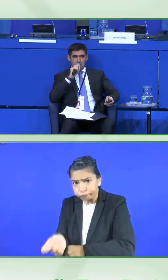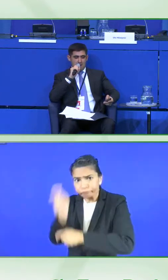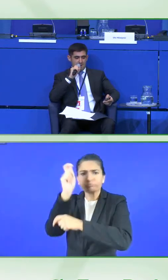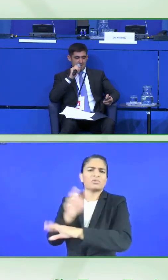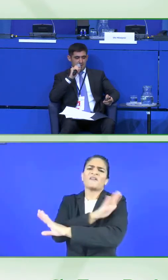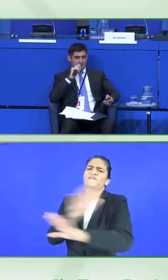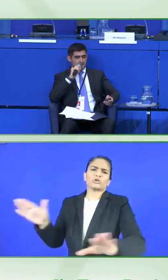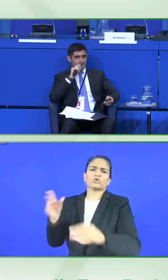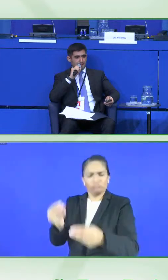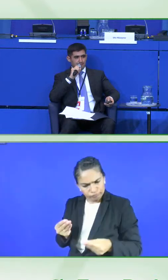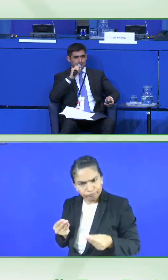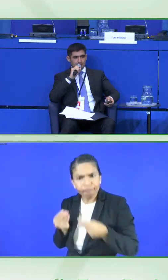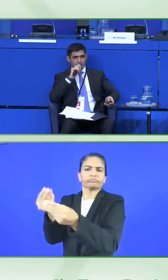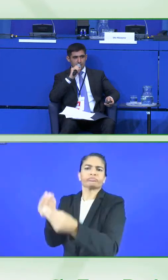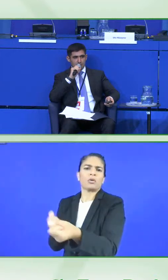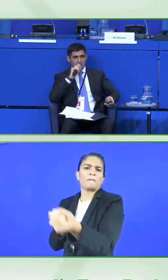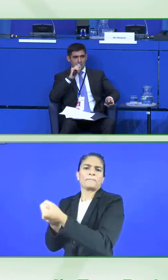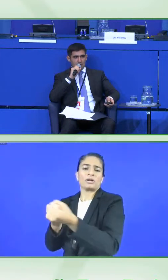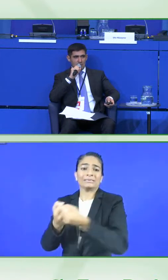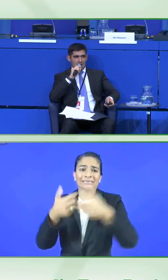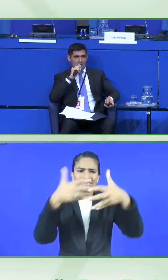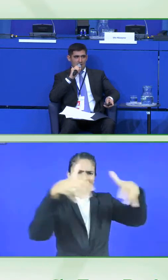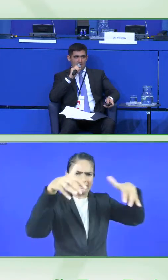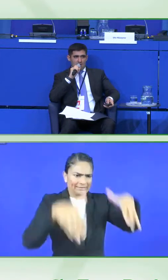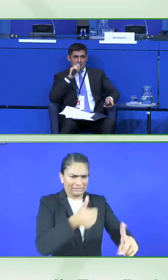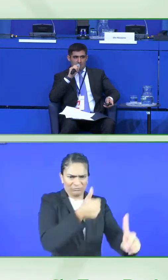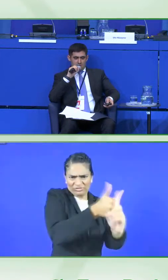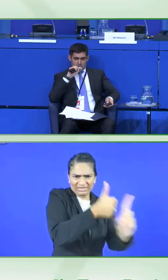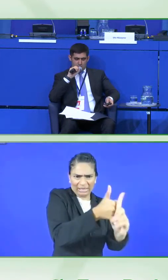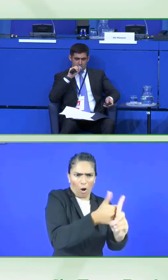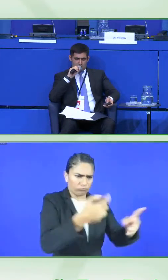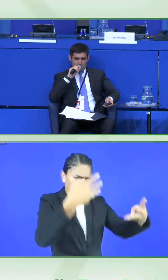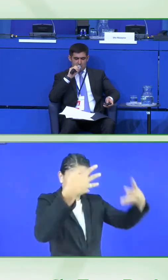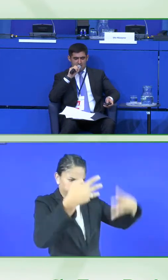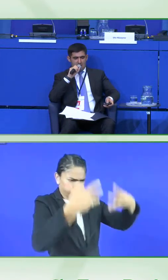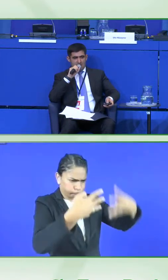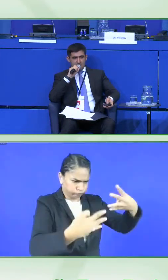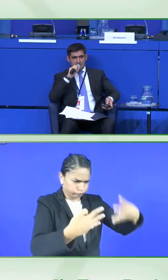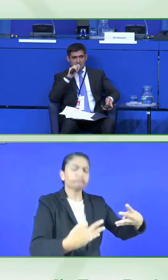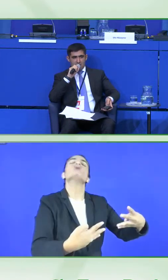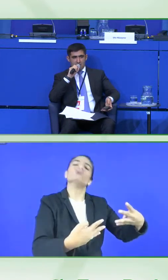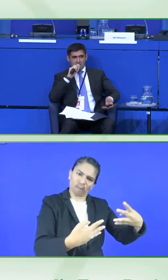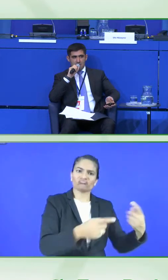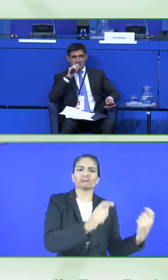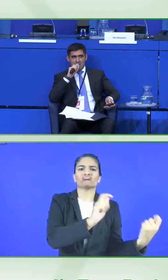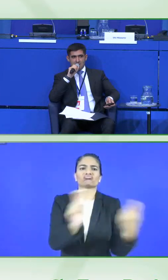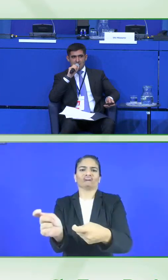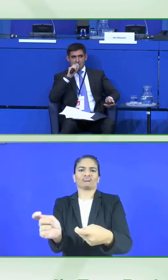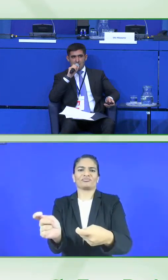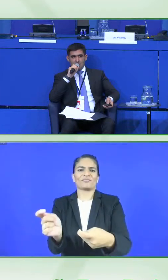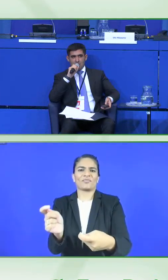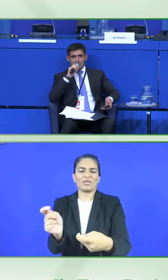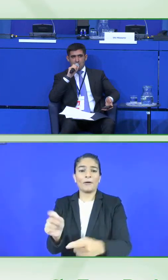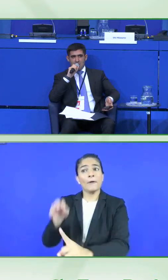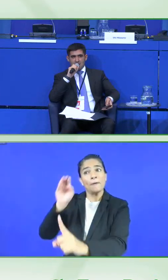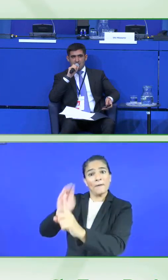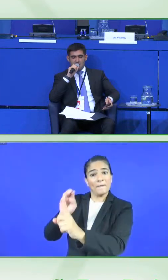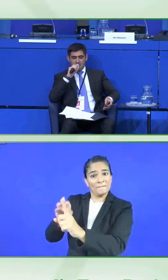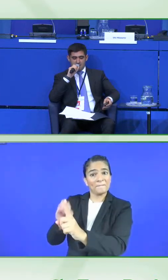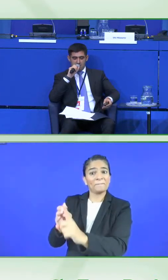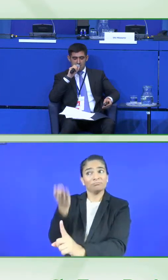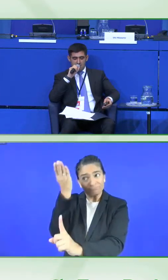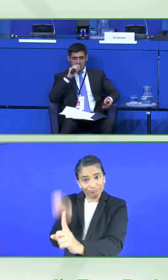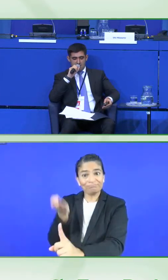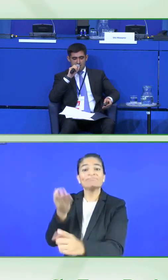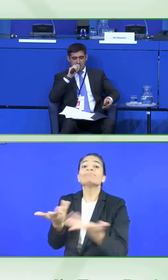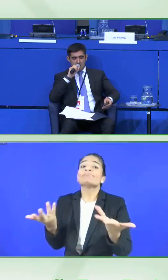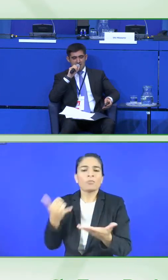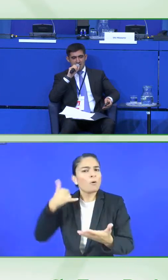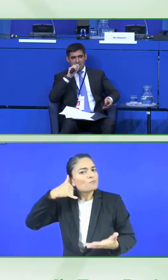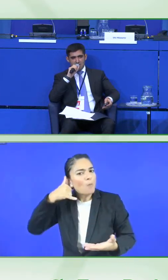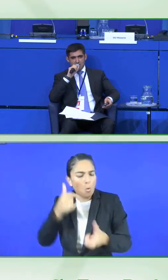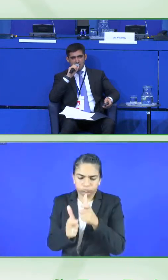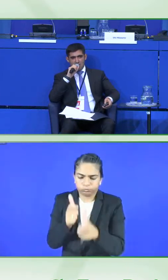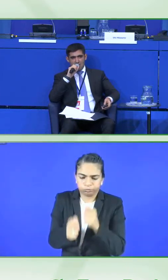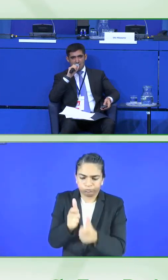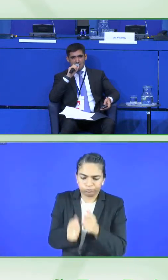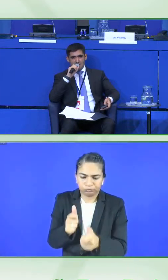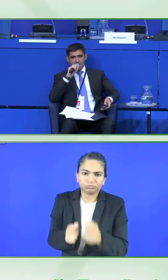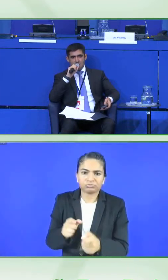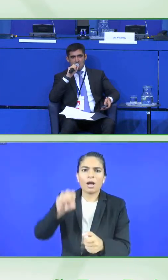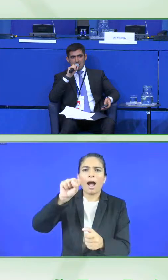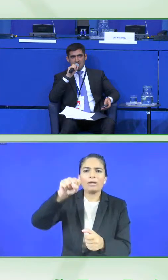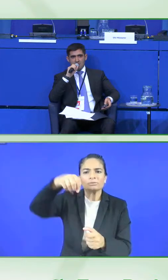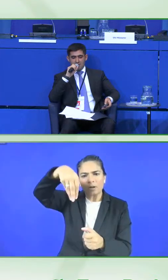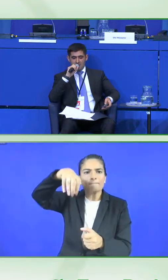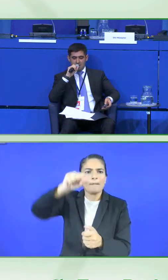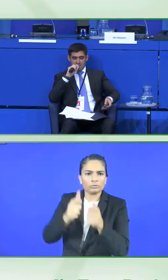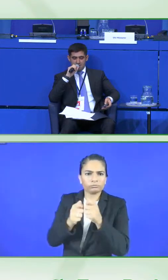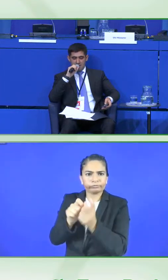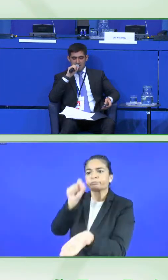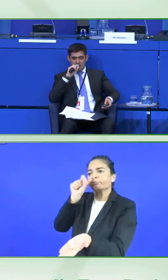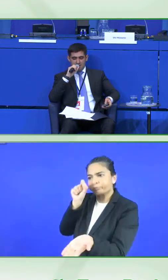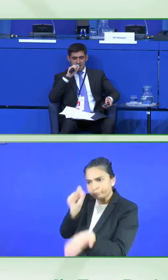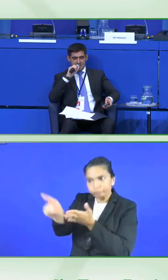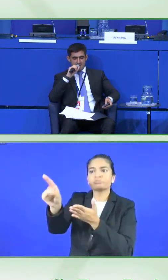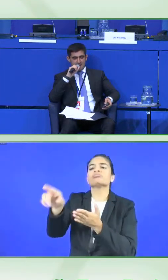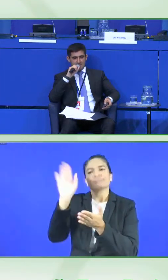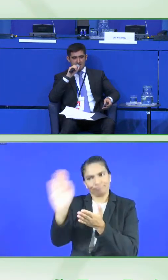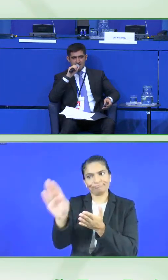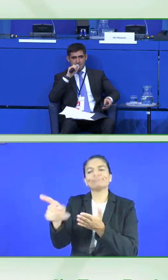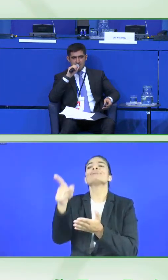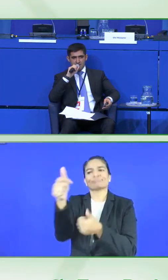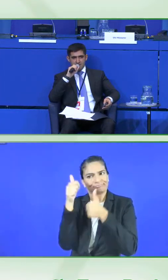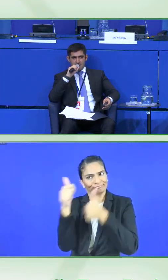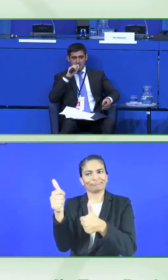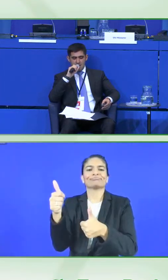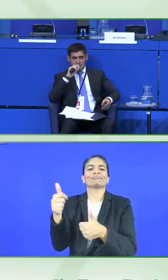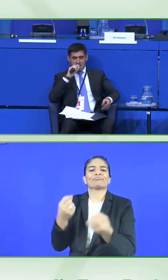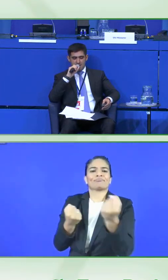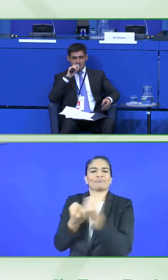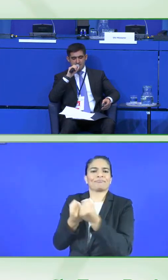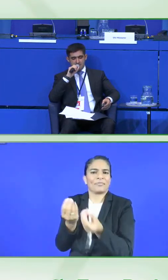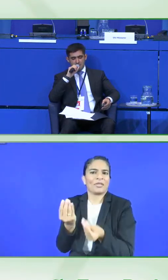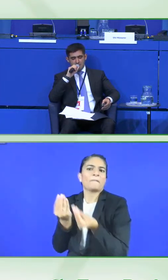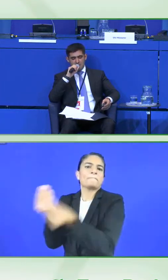It should not be that Azerbaijan is the first country in the region to have implemented